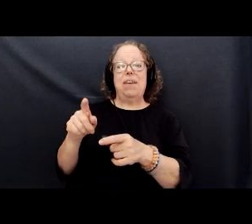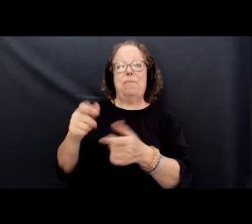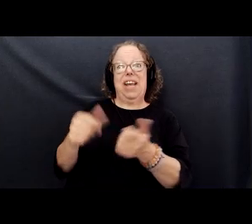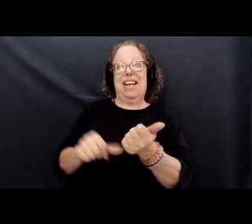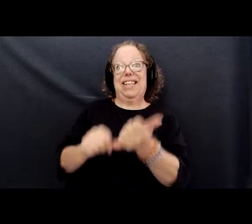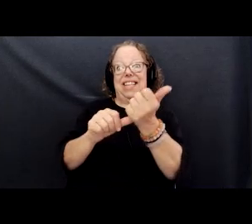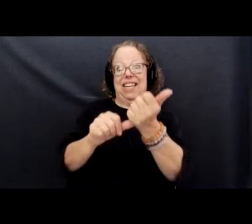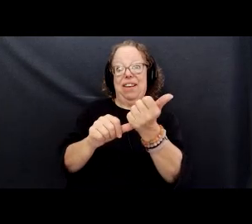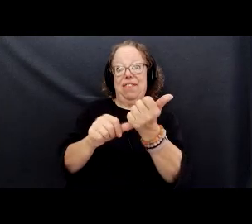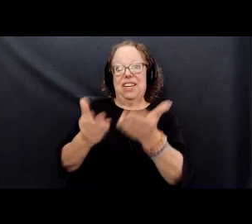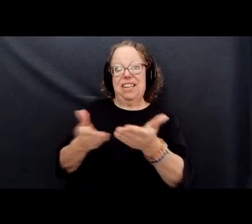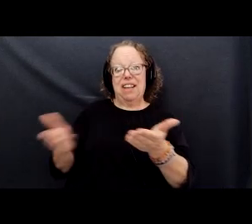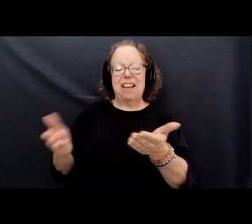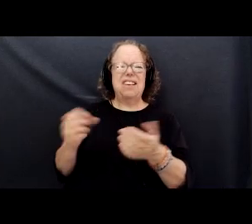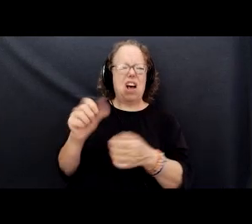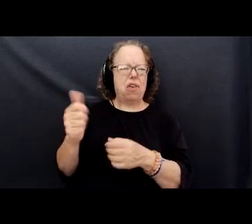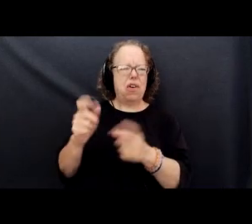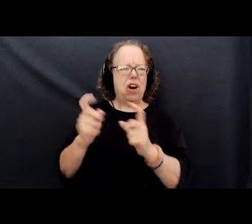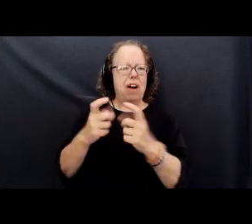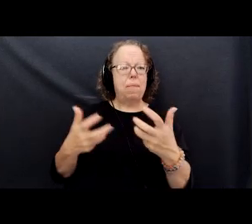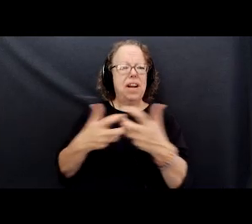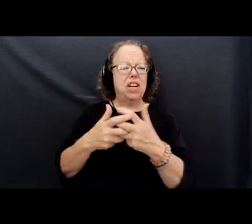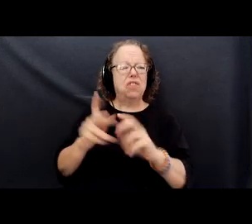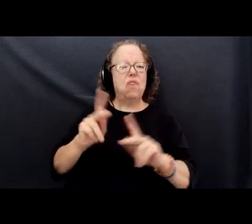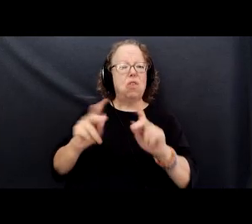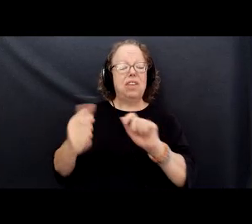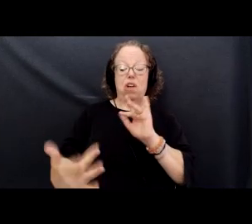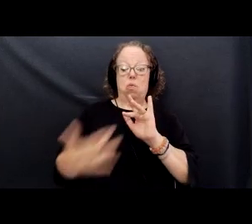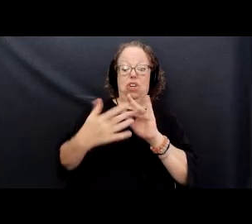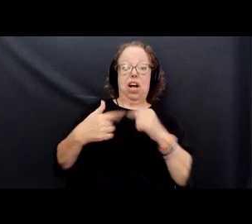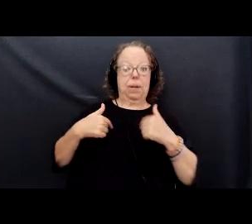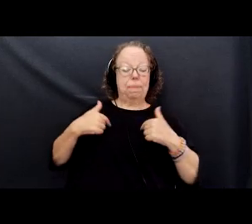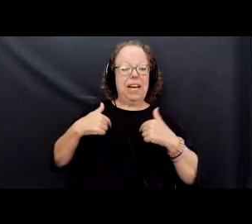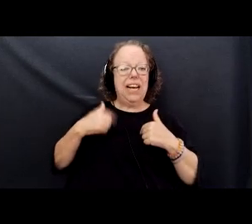and other accommodations and folks can reach out to me if they need any assistance.